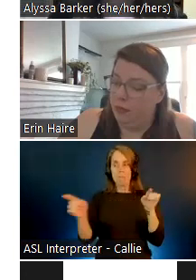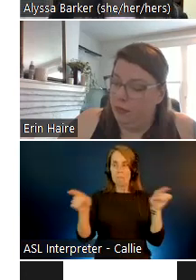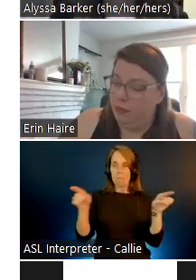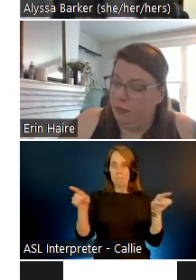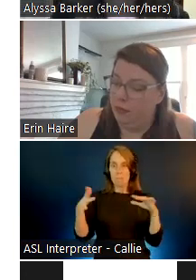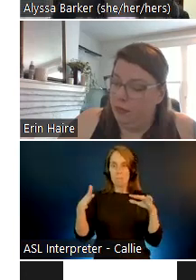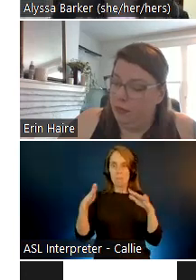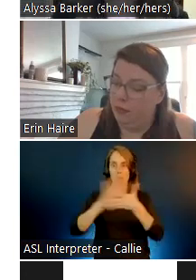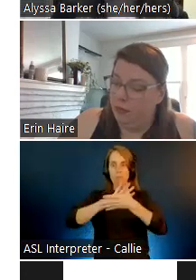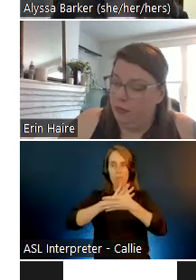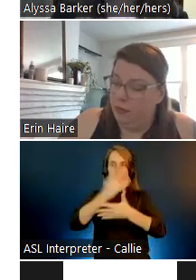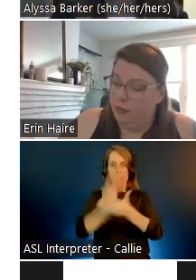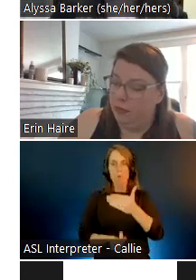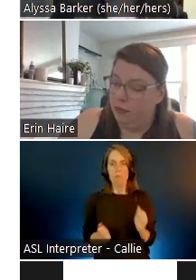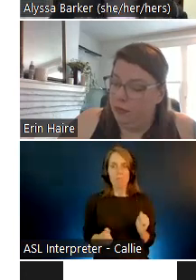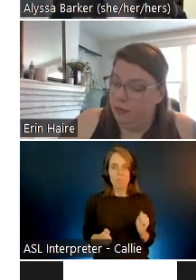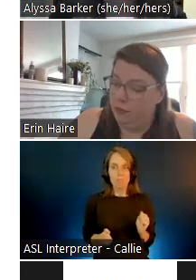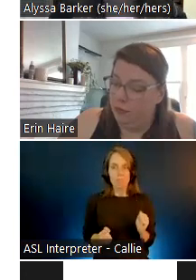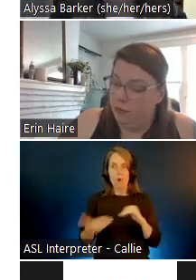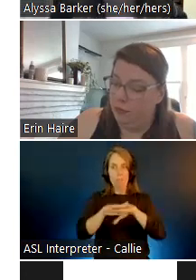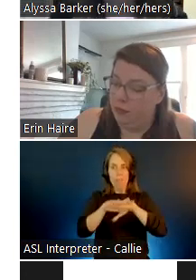and so what i want to ask you guys to do is think about it